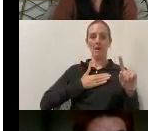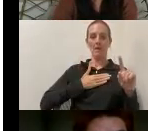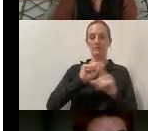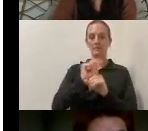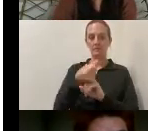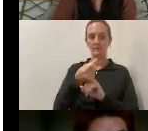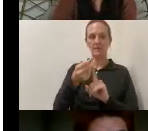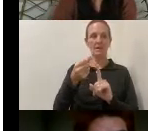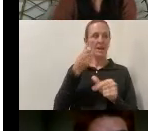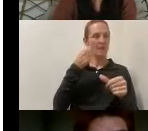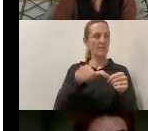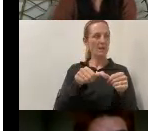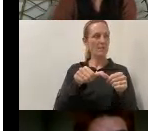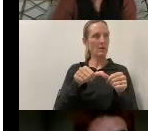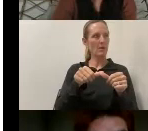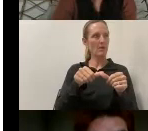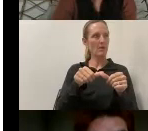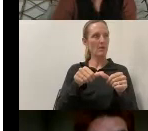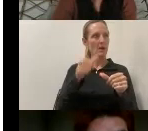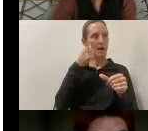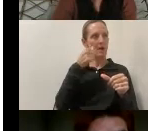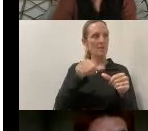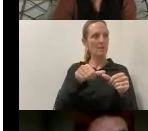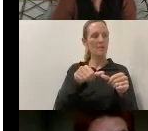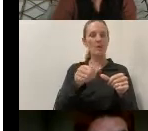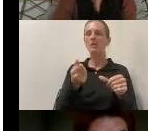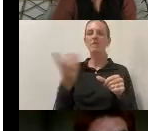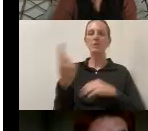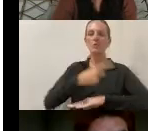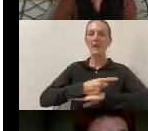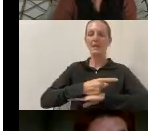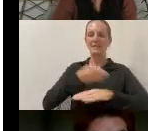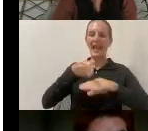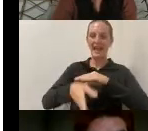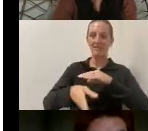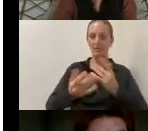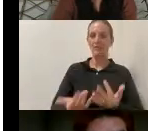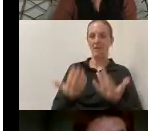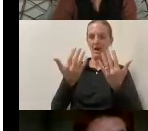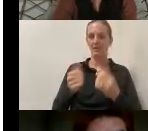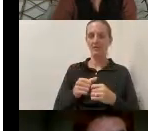I think it was like just a few days after the fire, we had government officials and